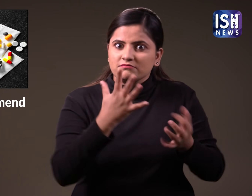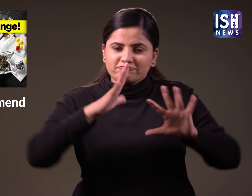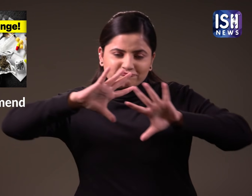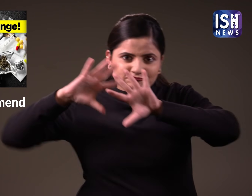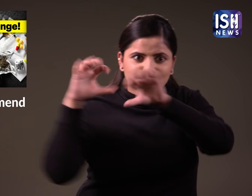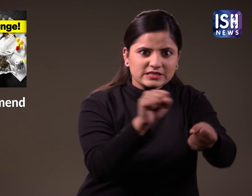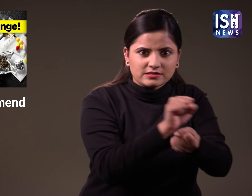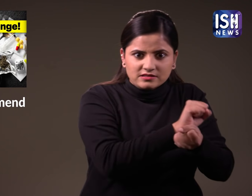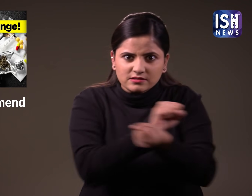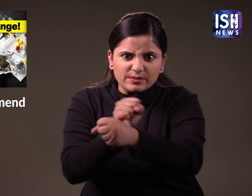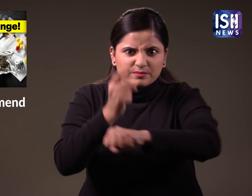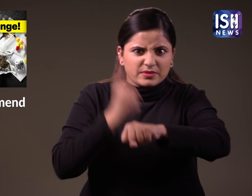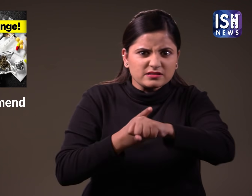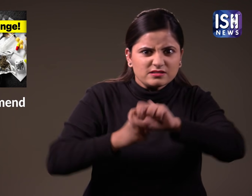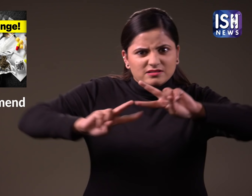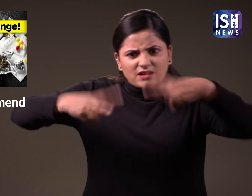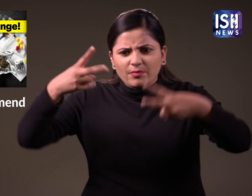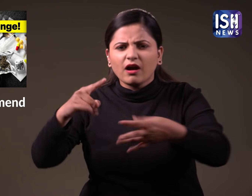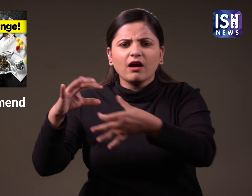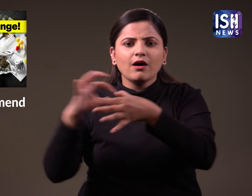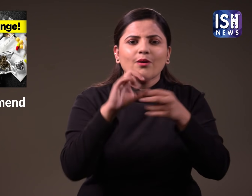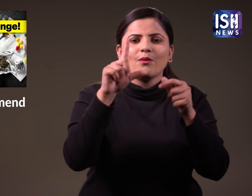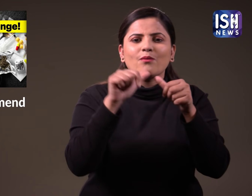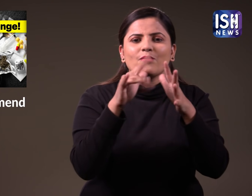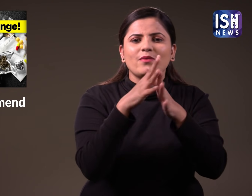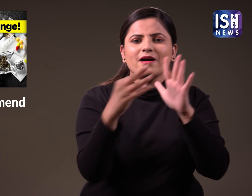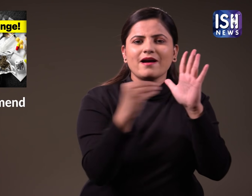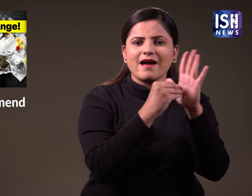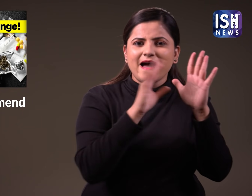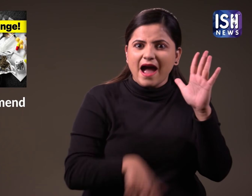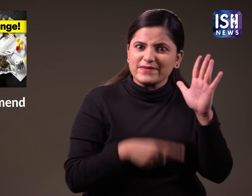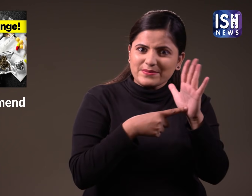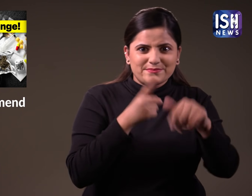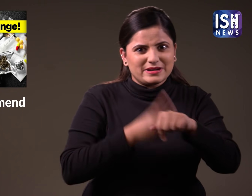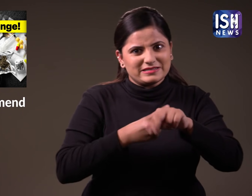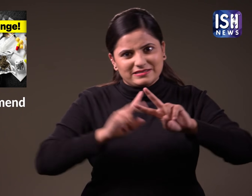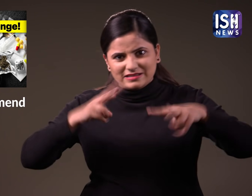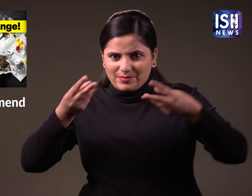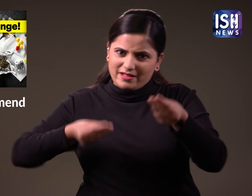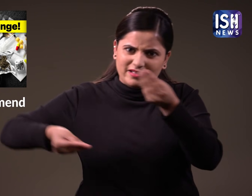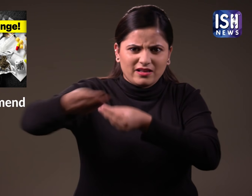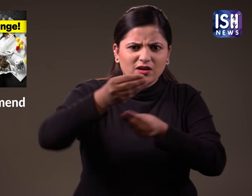They are arrested and strictly punished under a specific laws.